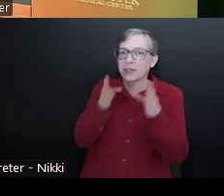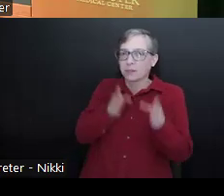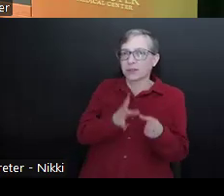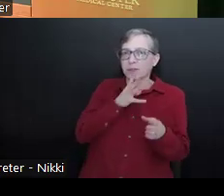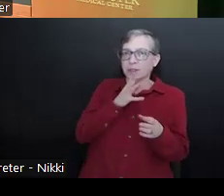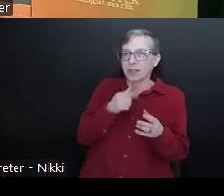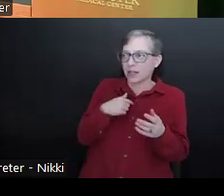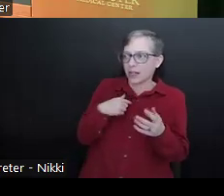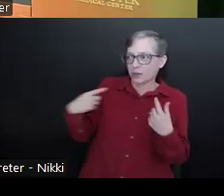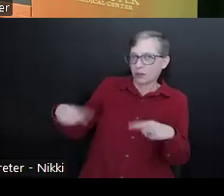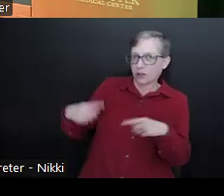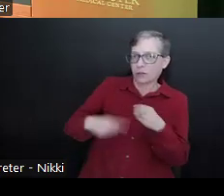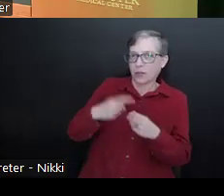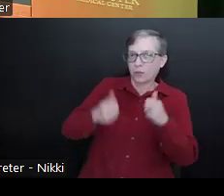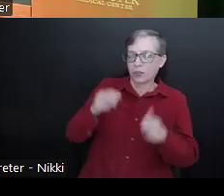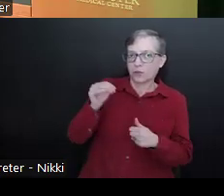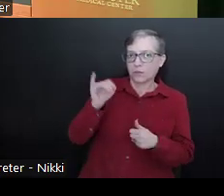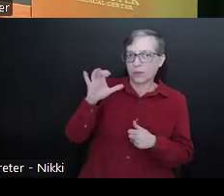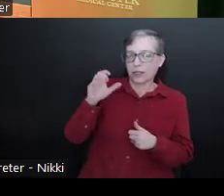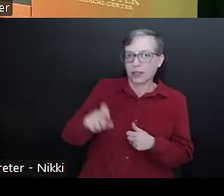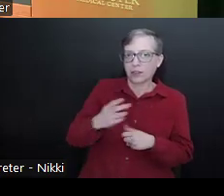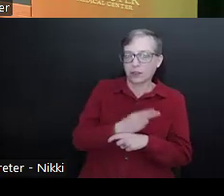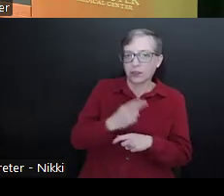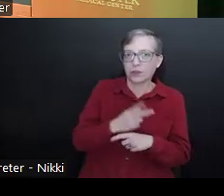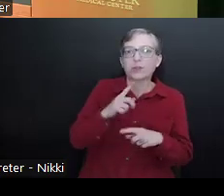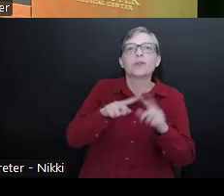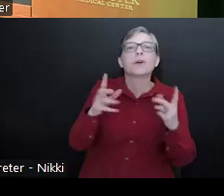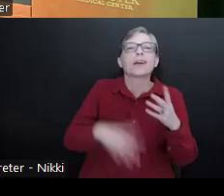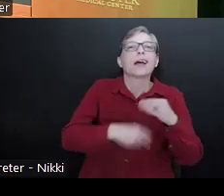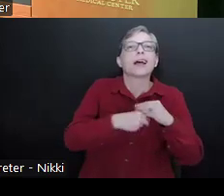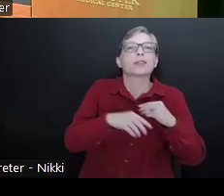should use but I got extra steps because I have such a positive psychological outlook